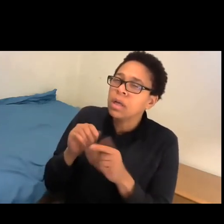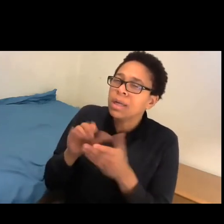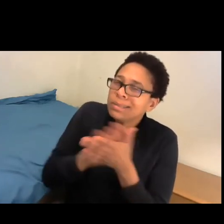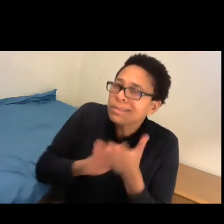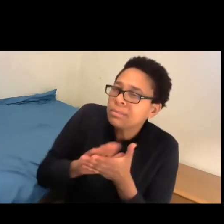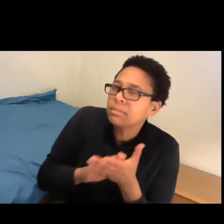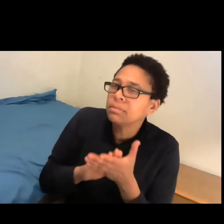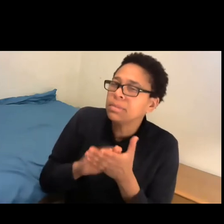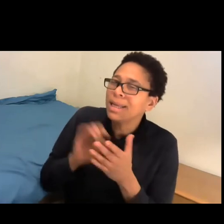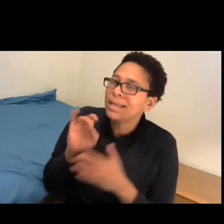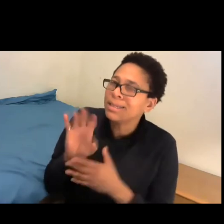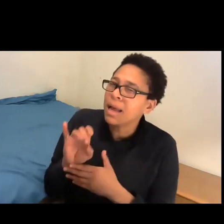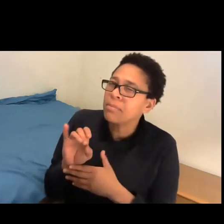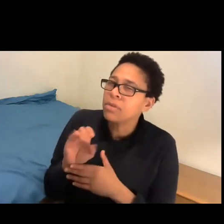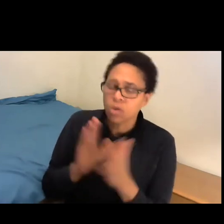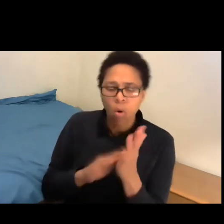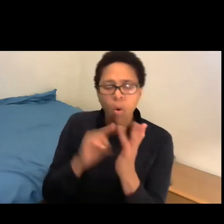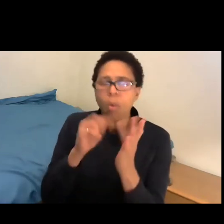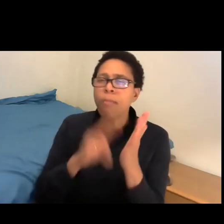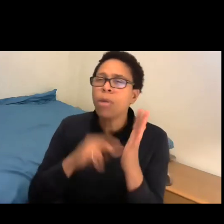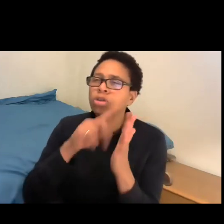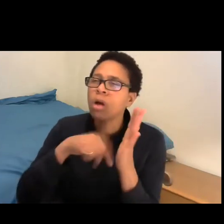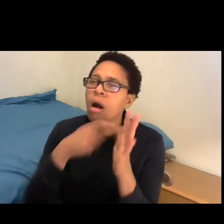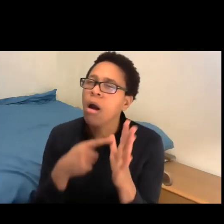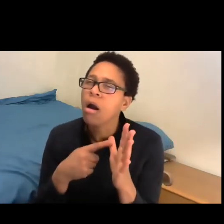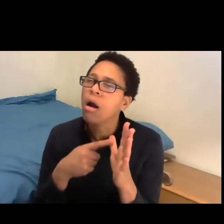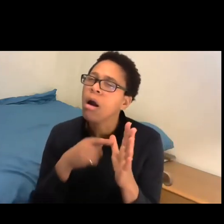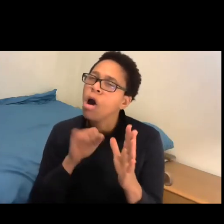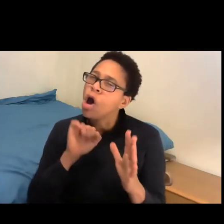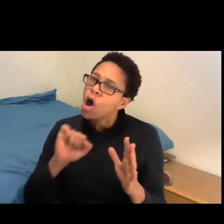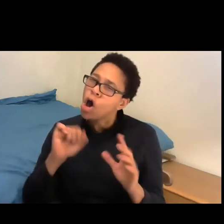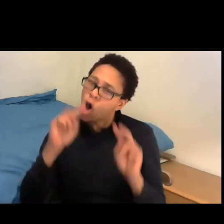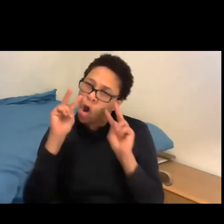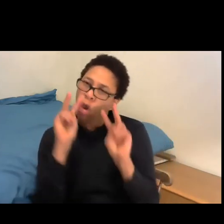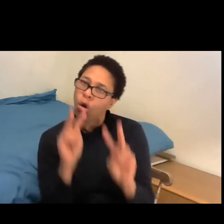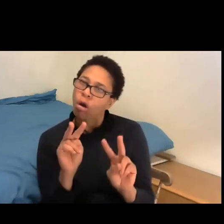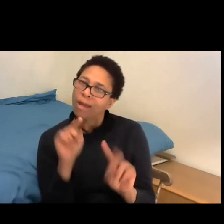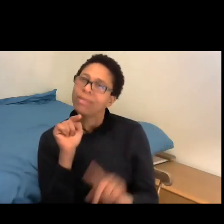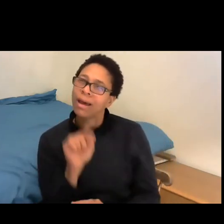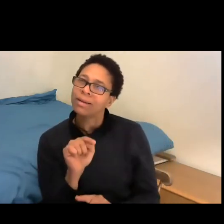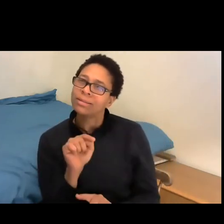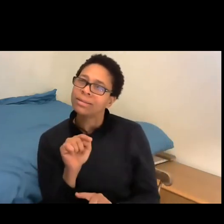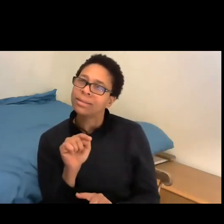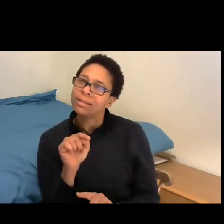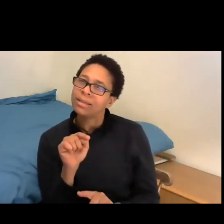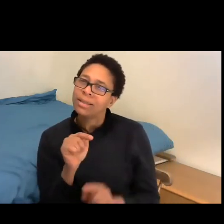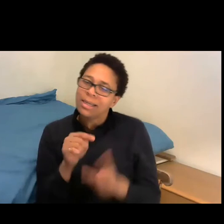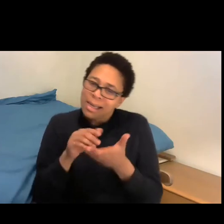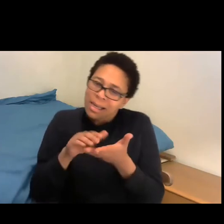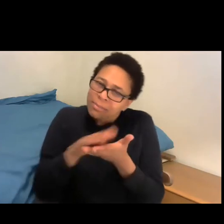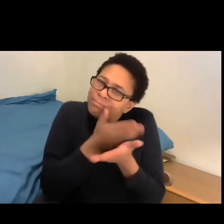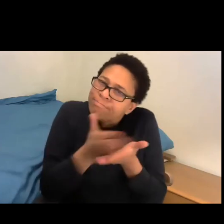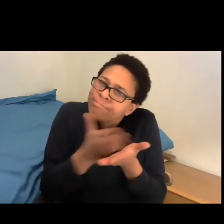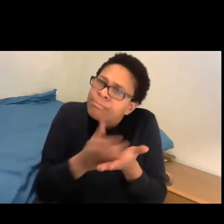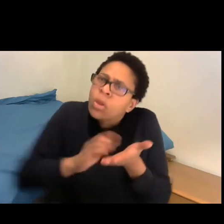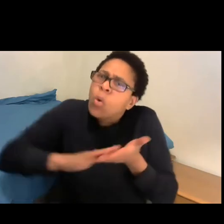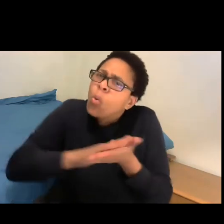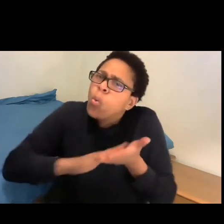Islam. I think it's informed by so many things she was one of the activists who was protesting at Standing Rock. You know,